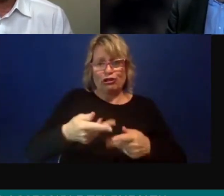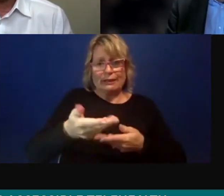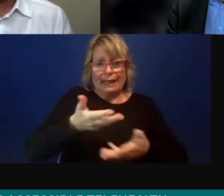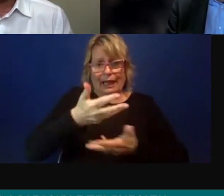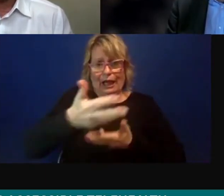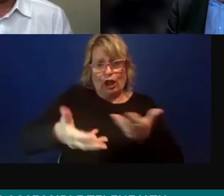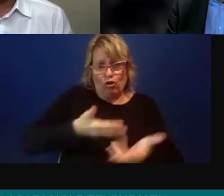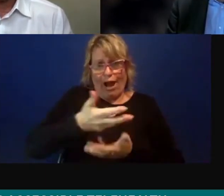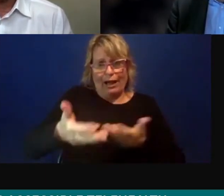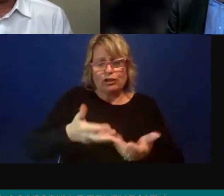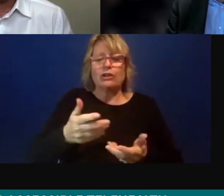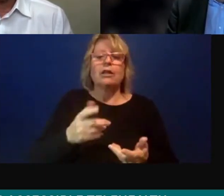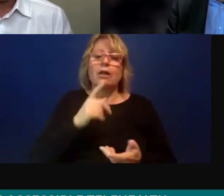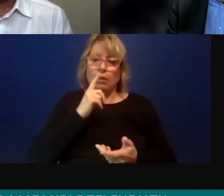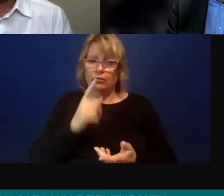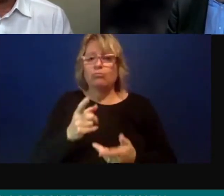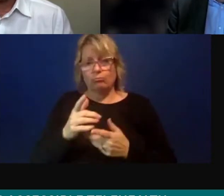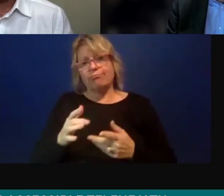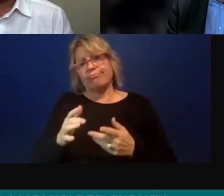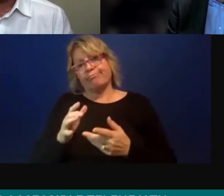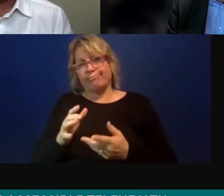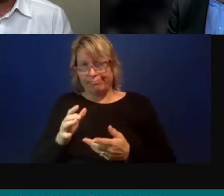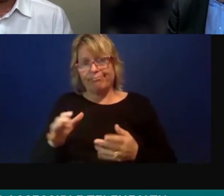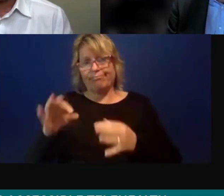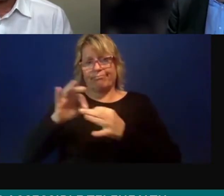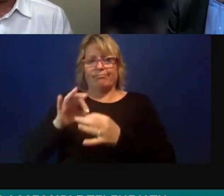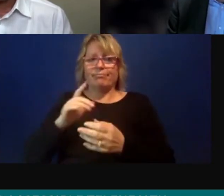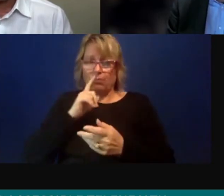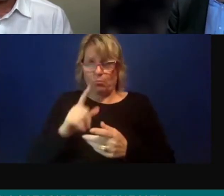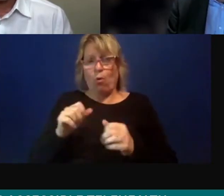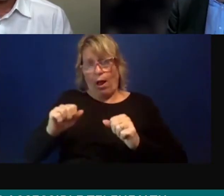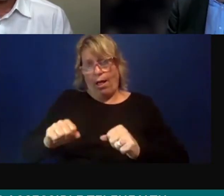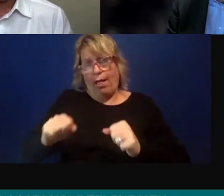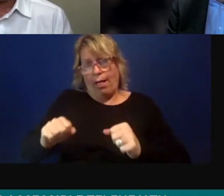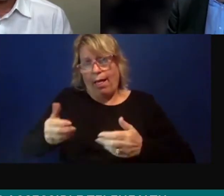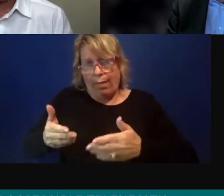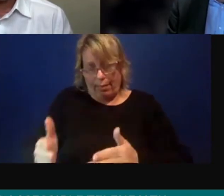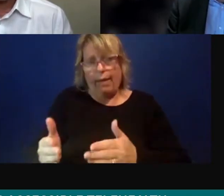more rich, as you point out, and much more enabling as we have many new capabilities